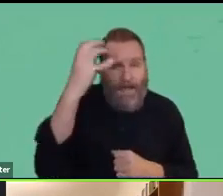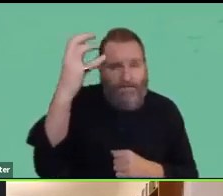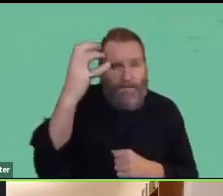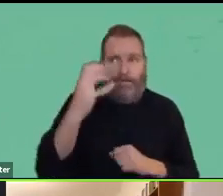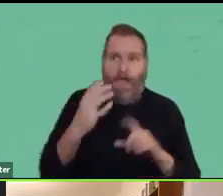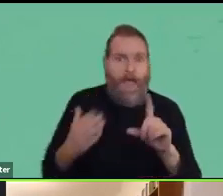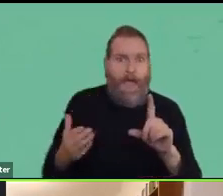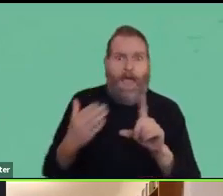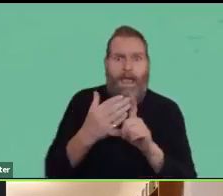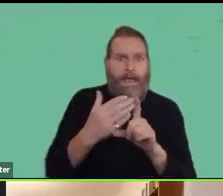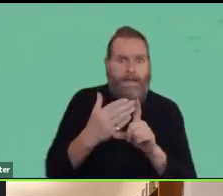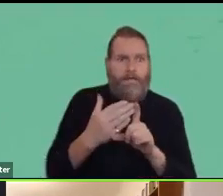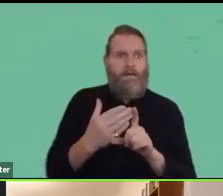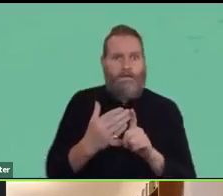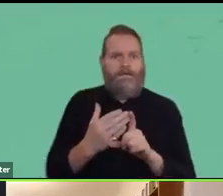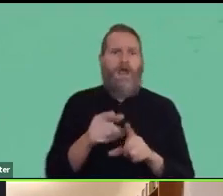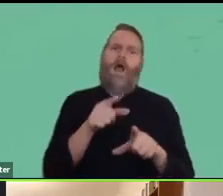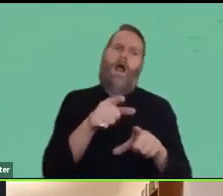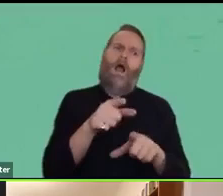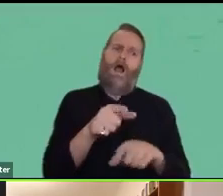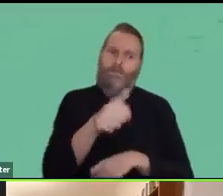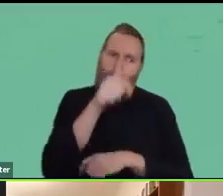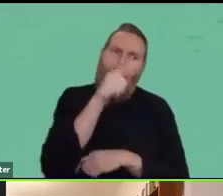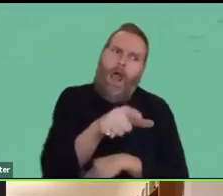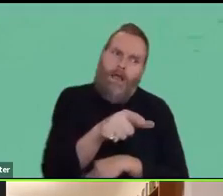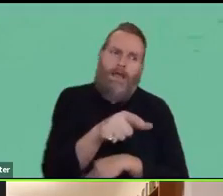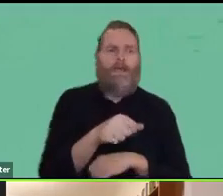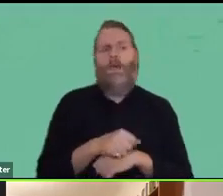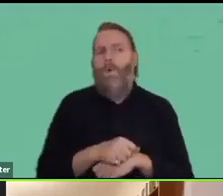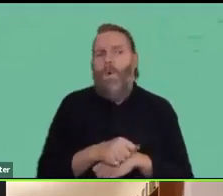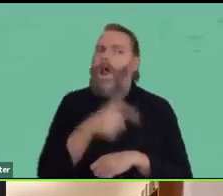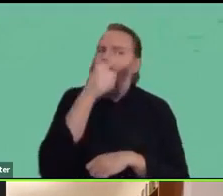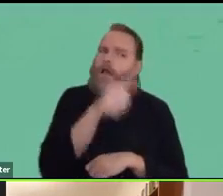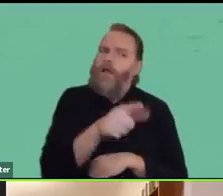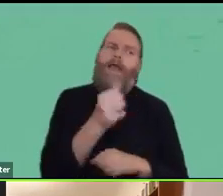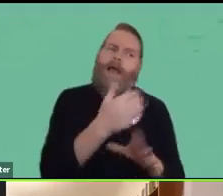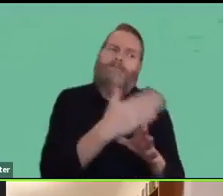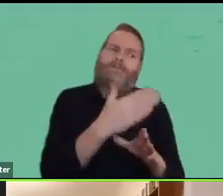make the argument well yes it's tough for you but it's a lot worse out there in the private sector